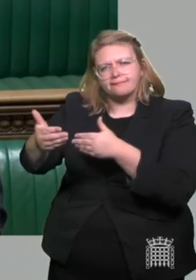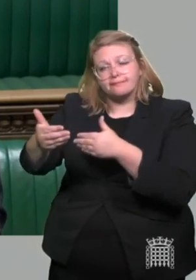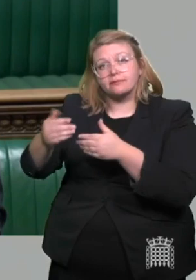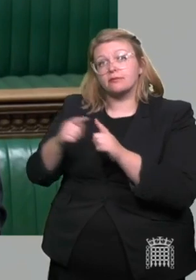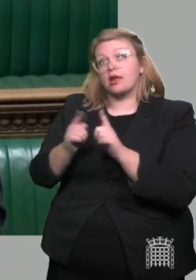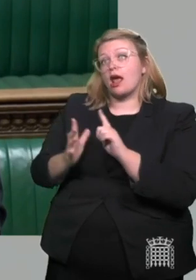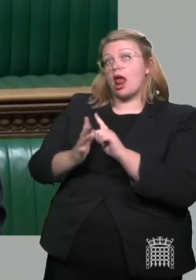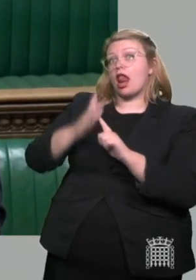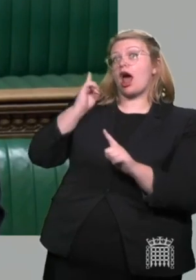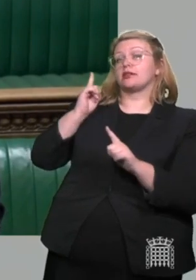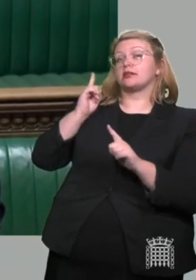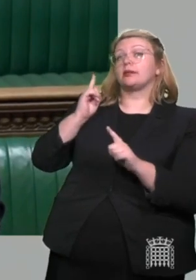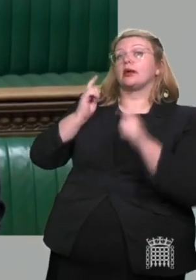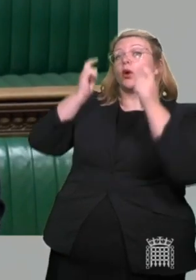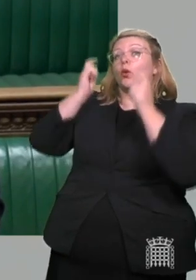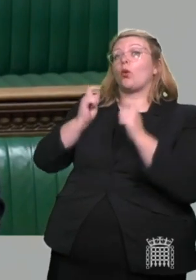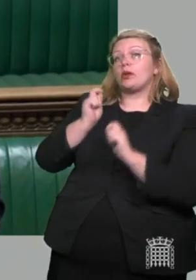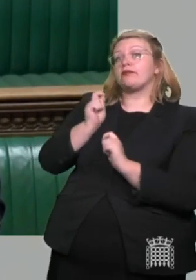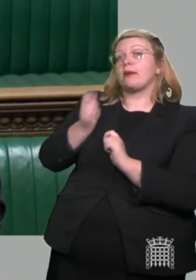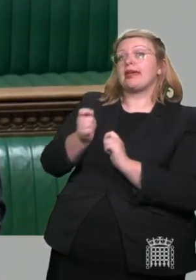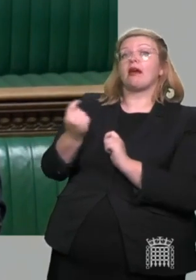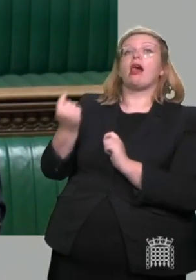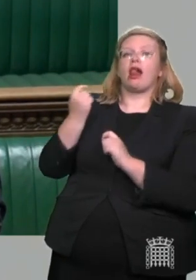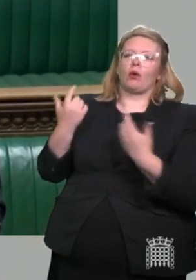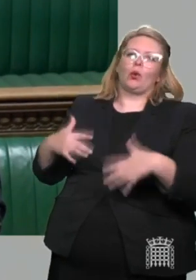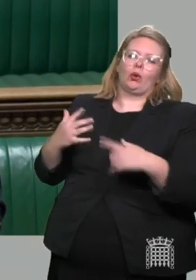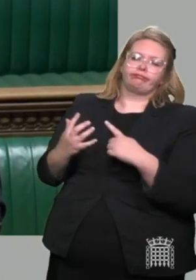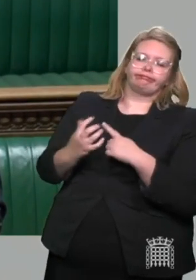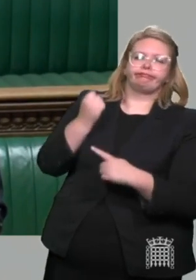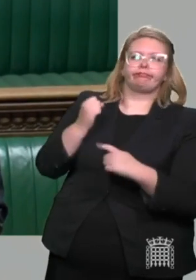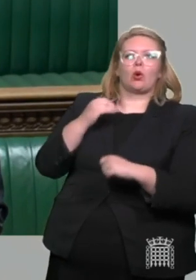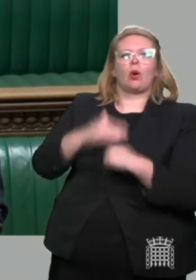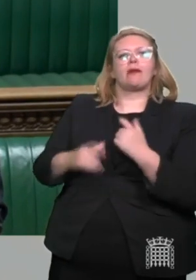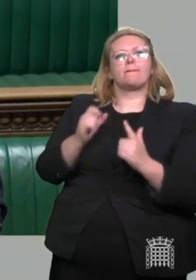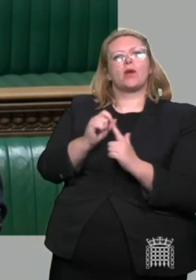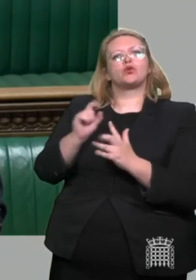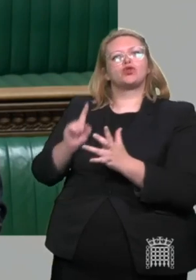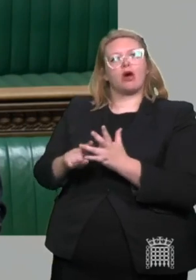decision to overturn the convictions of 39 former sub-postmasters in the Horizon dispute—an